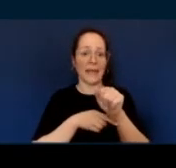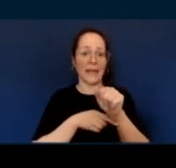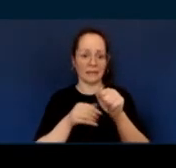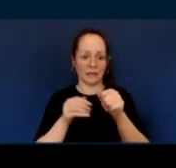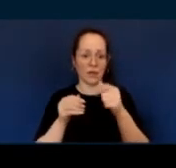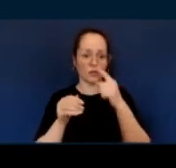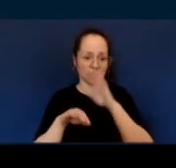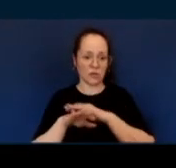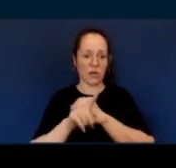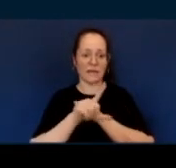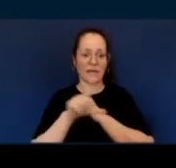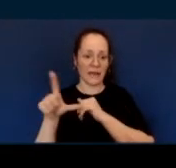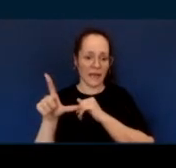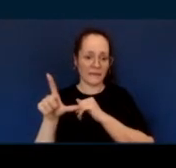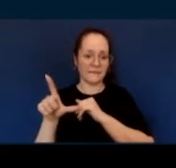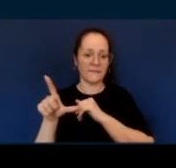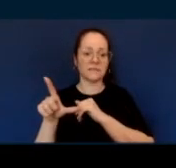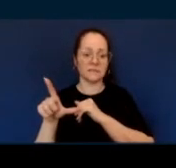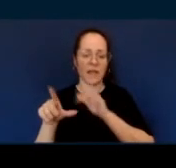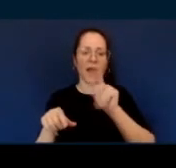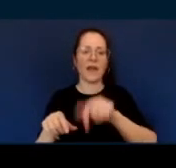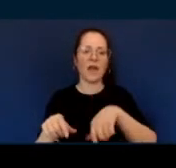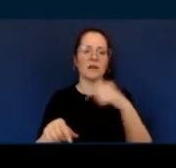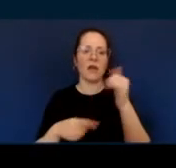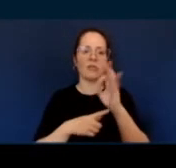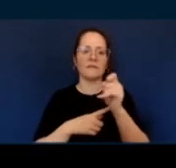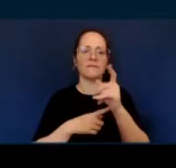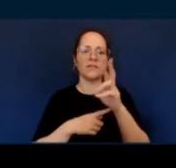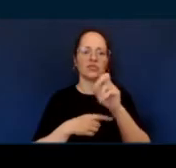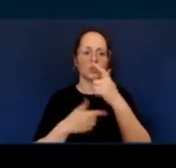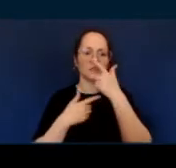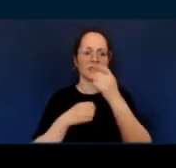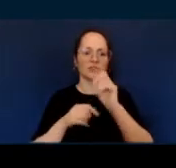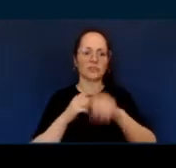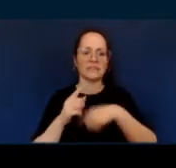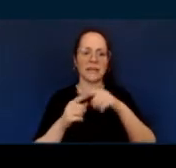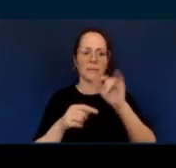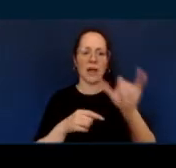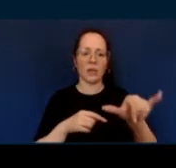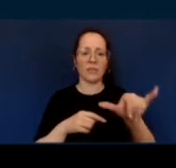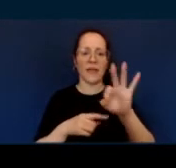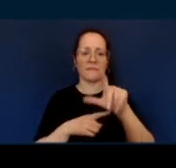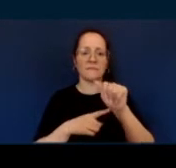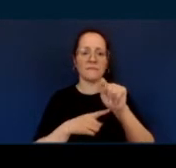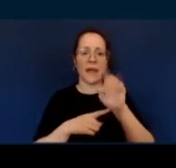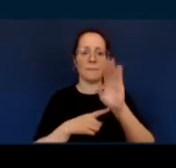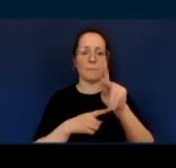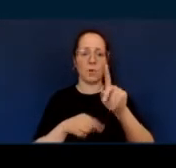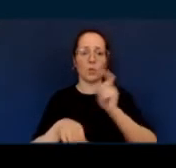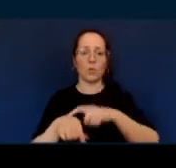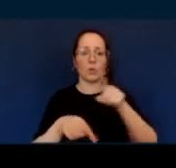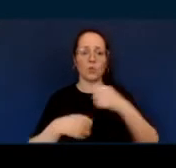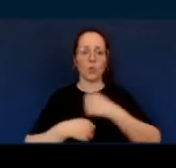LEFT, ANOTHER FEATURE THAT WAS INTERESTING ABOUT THIS LAB BOOK IS THAT CAN YOU OPEN UP THE RIB